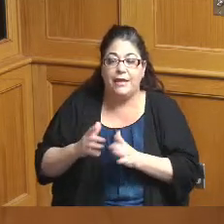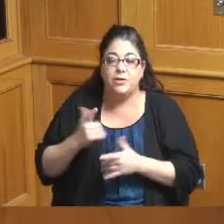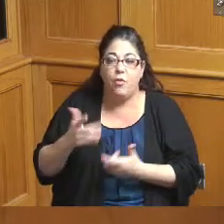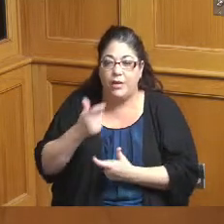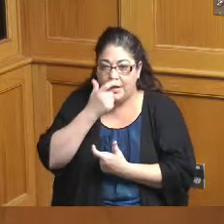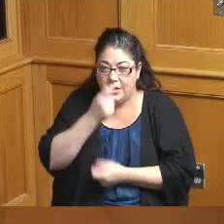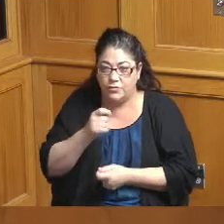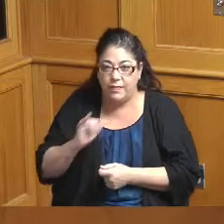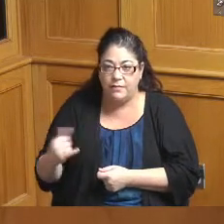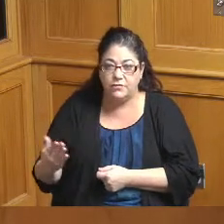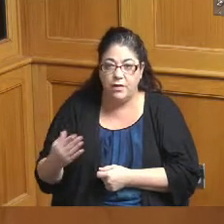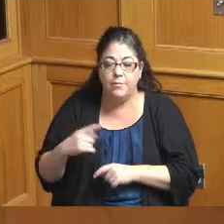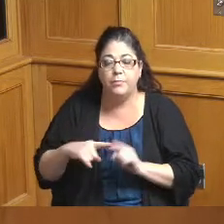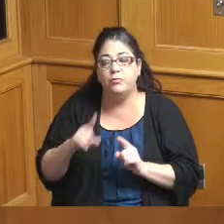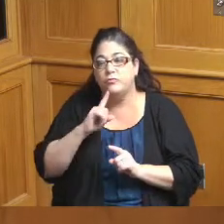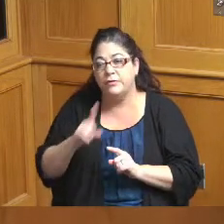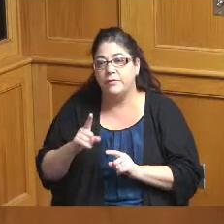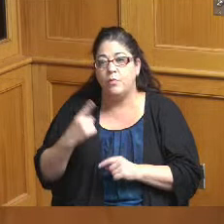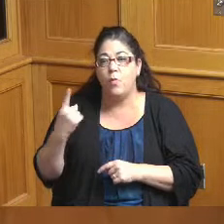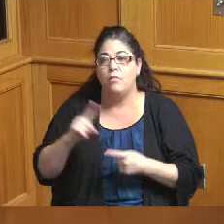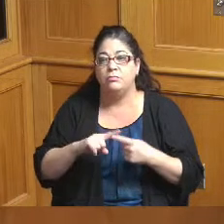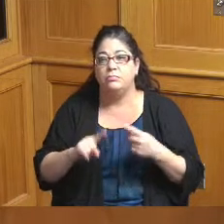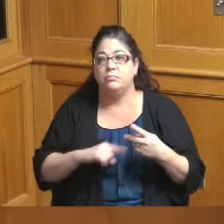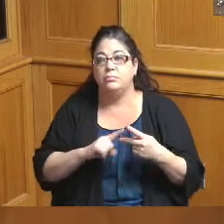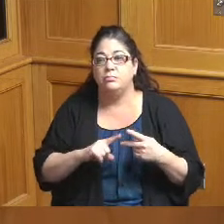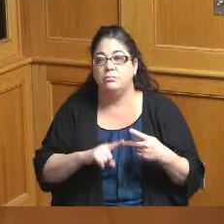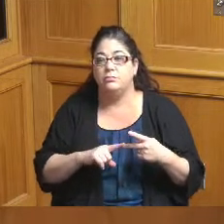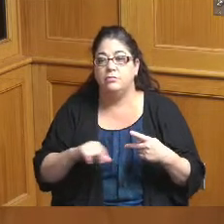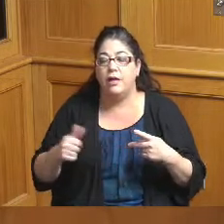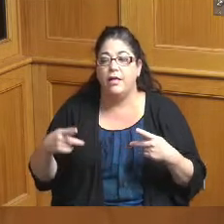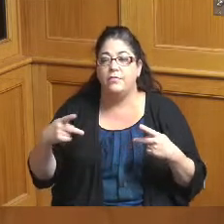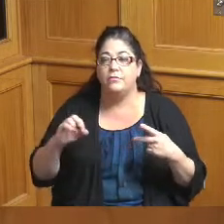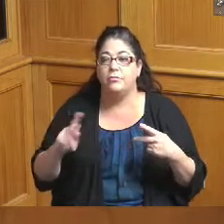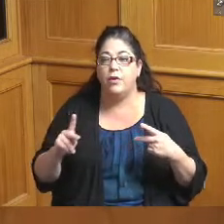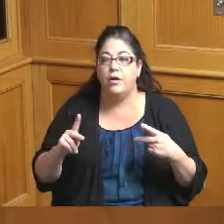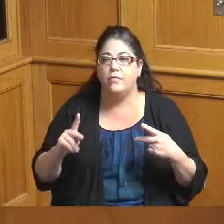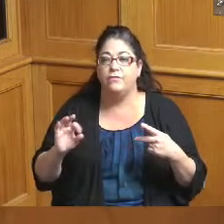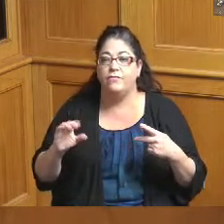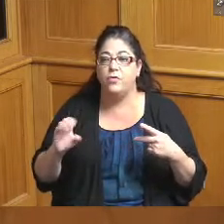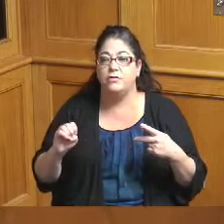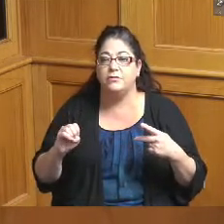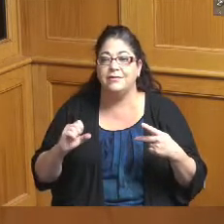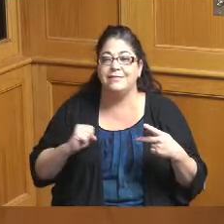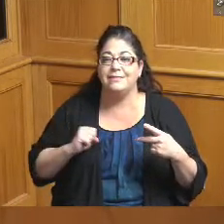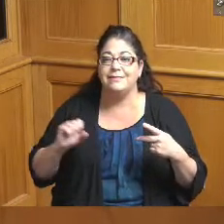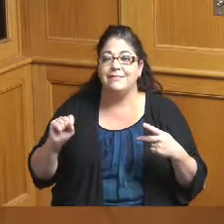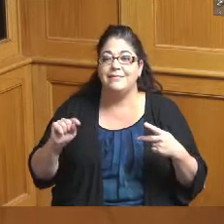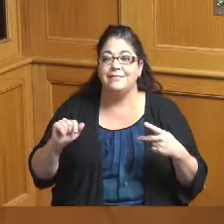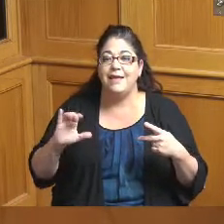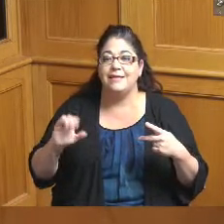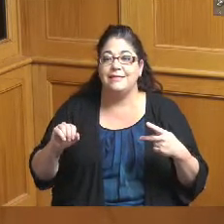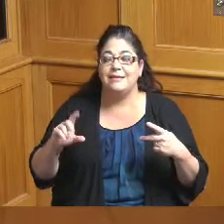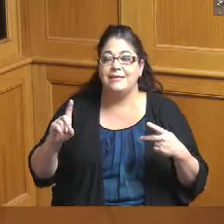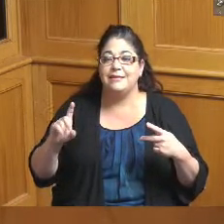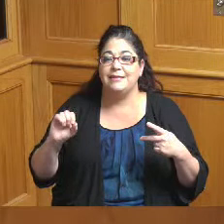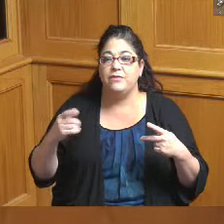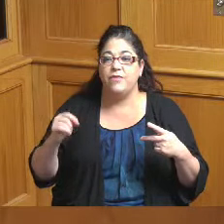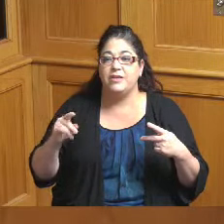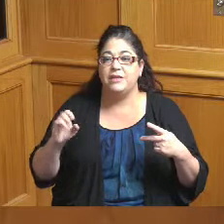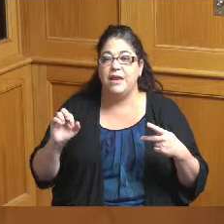and then there's one person on my Park Board Stacy DeGraffenried if she wins the Juvenile